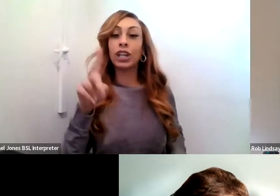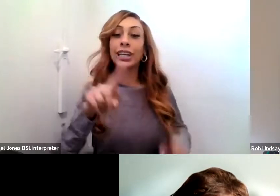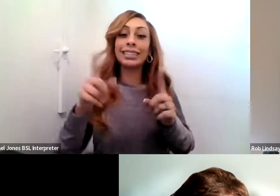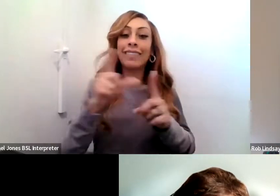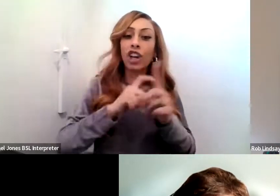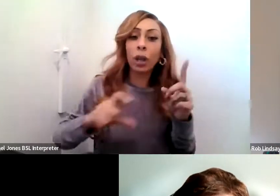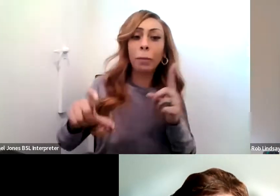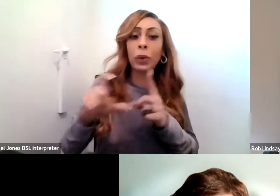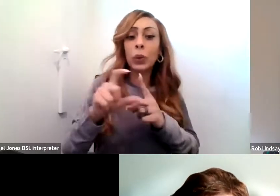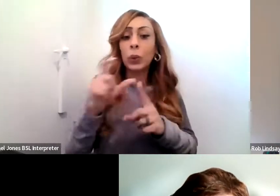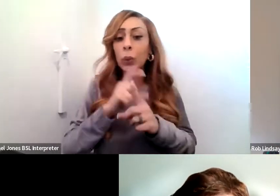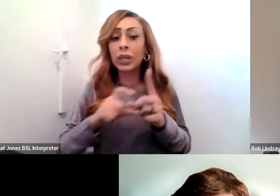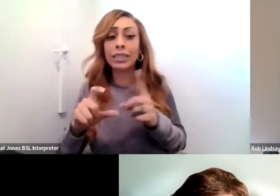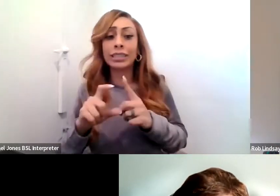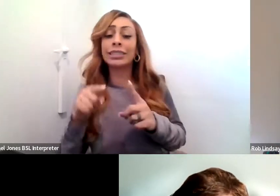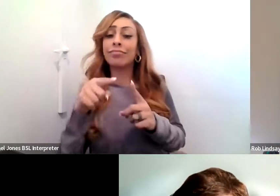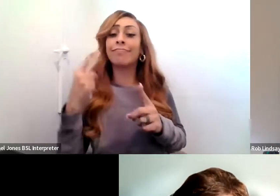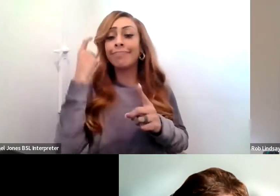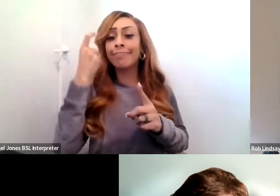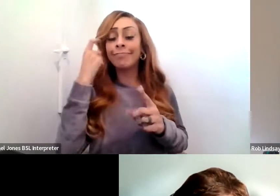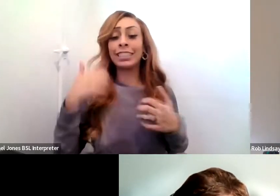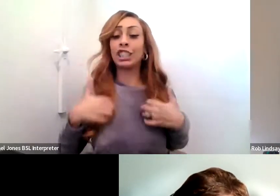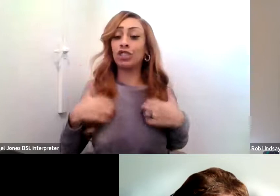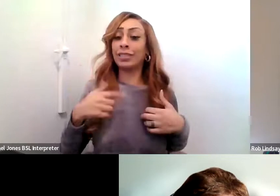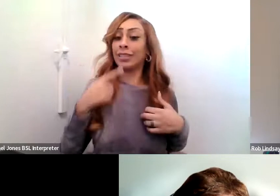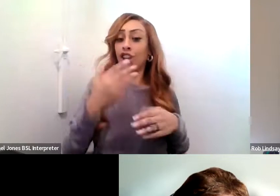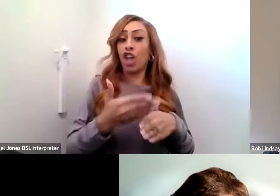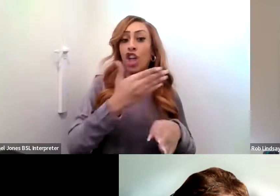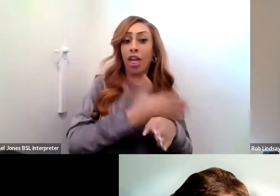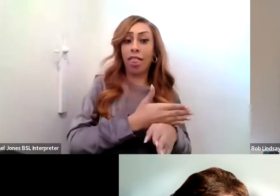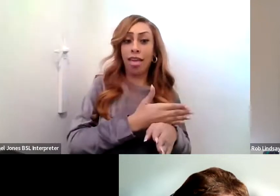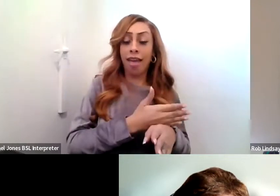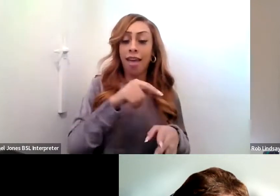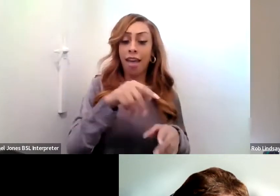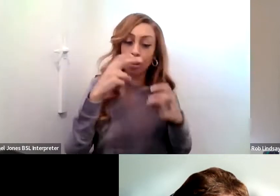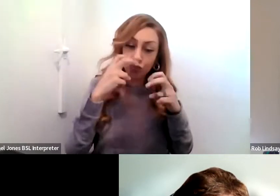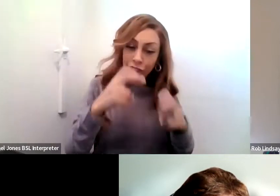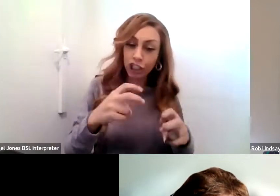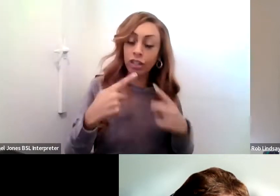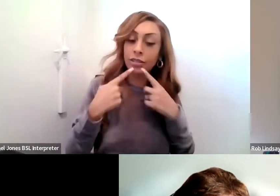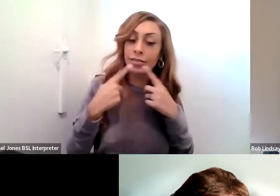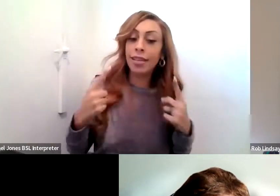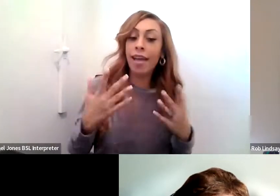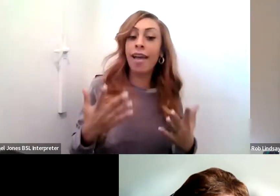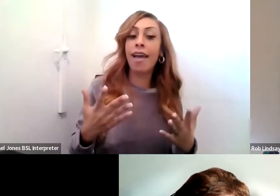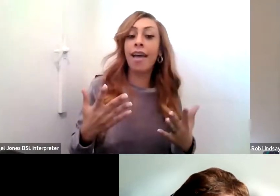I thought it was really interesting what Adrian said earlier on, where he said their research states that the average drive time